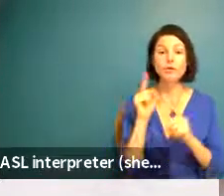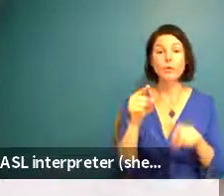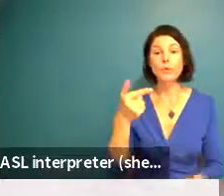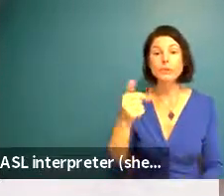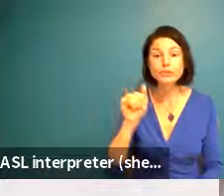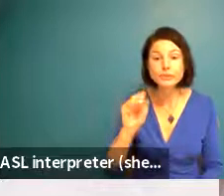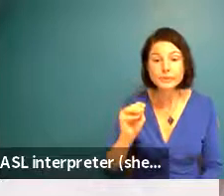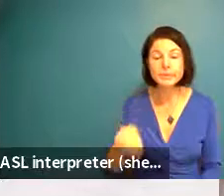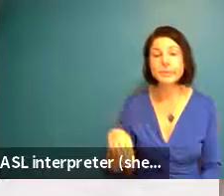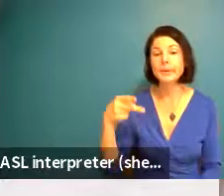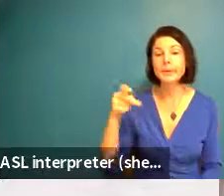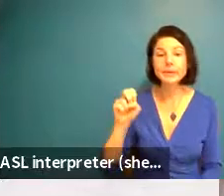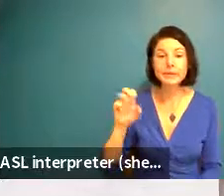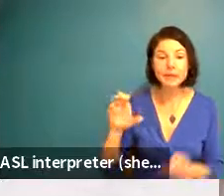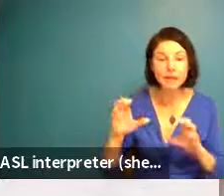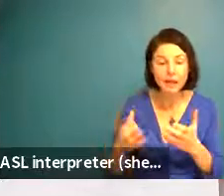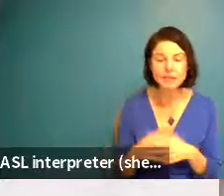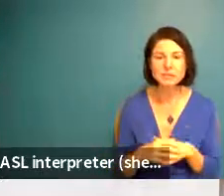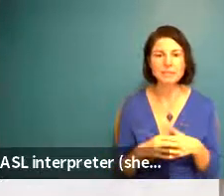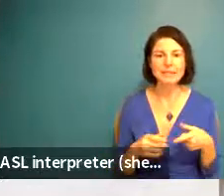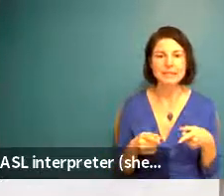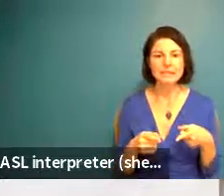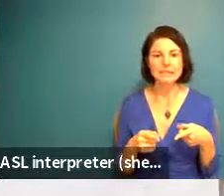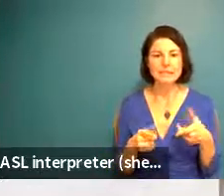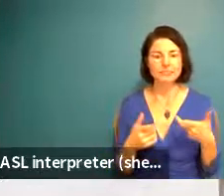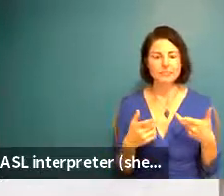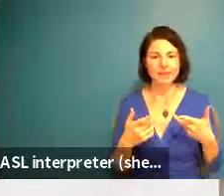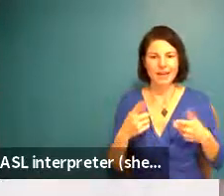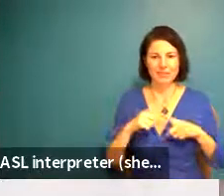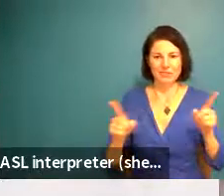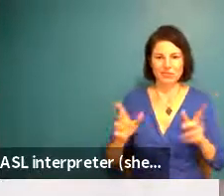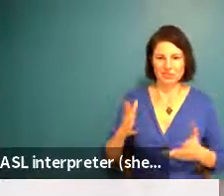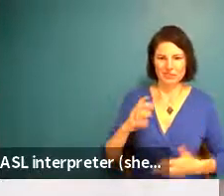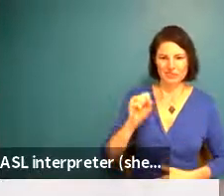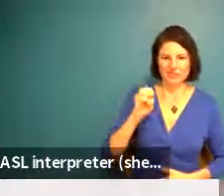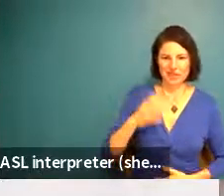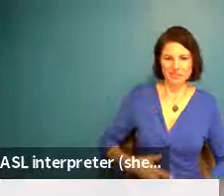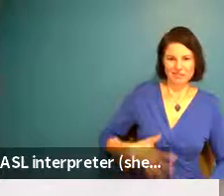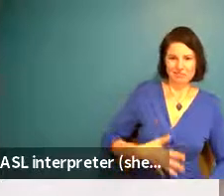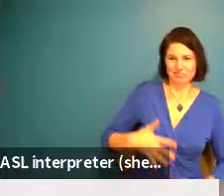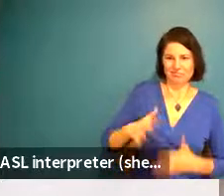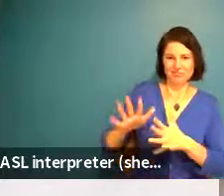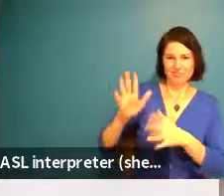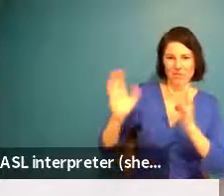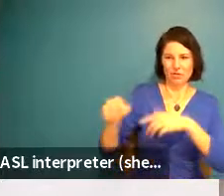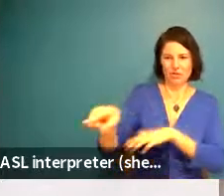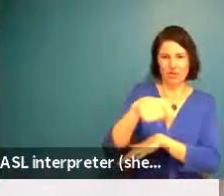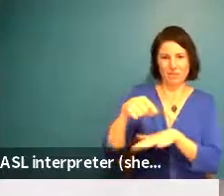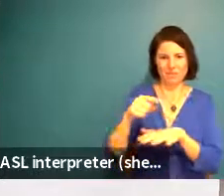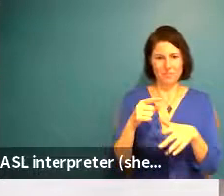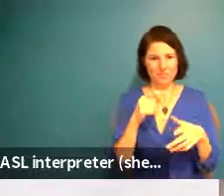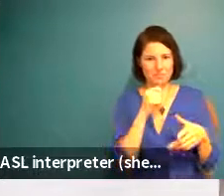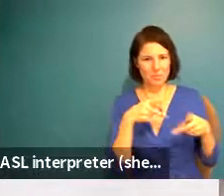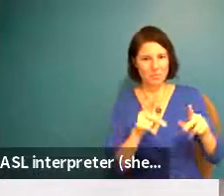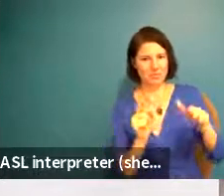class? Or etc? Because you possess different sex organs than everyone else in the room? Do you have to wear tight restrictive clothing